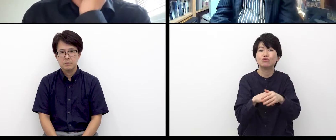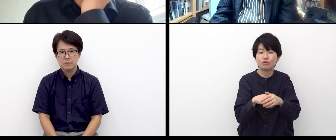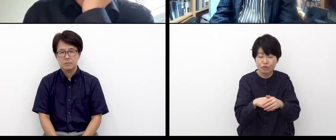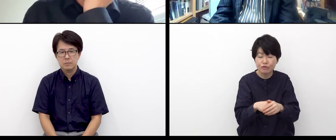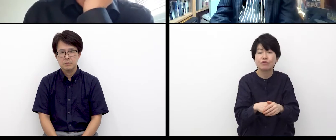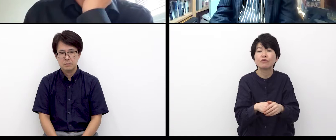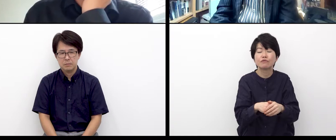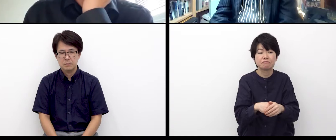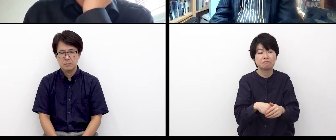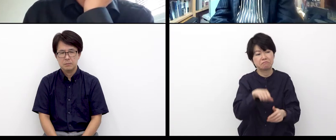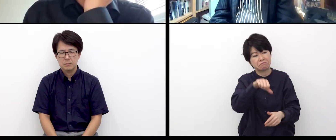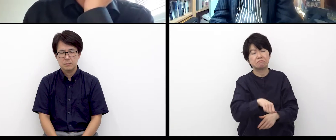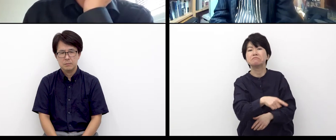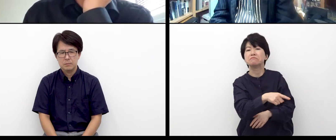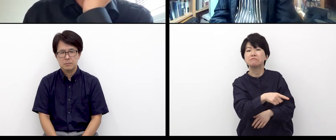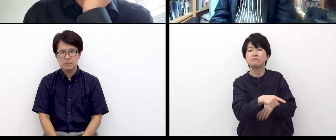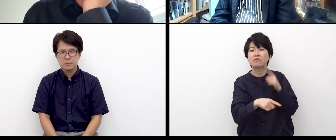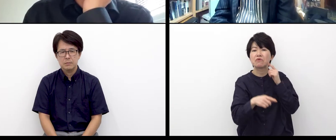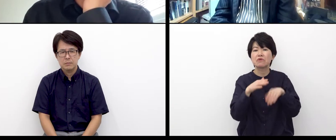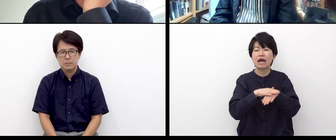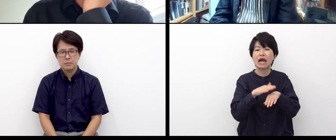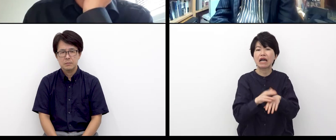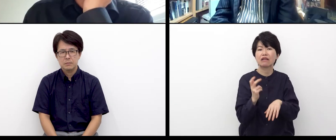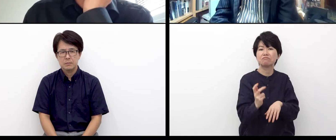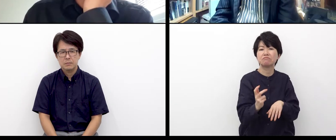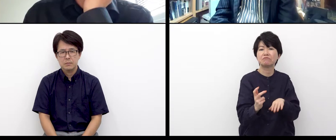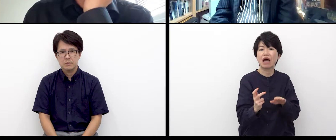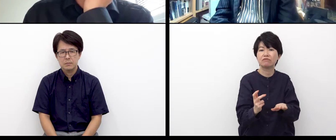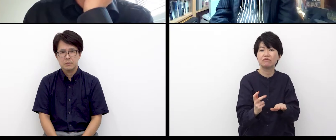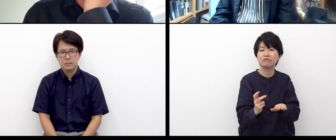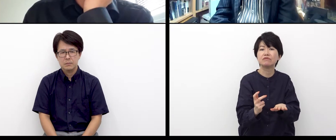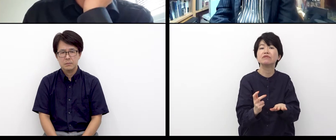in our society, and they can’t get out of their situation.